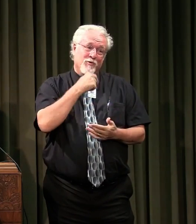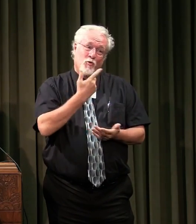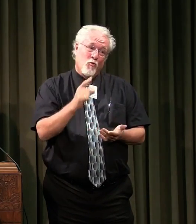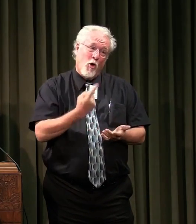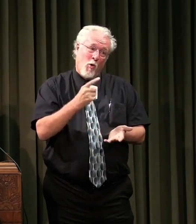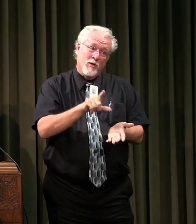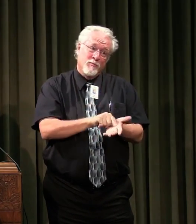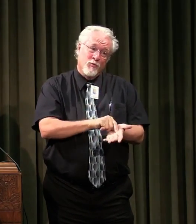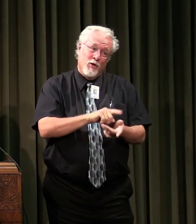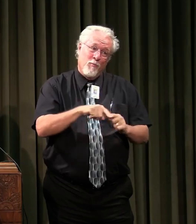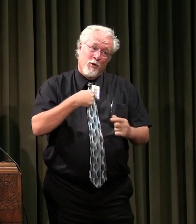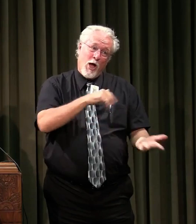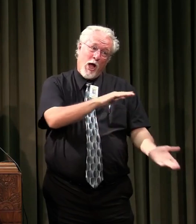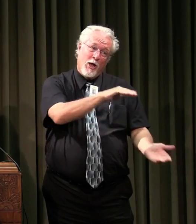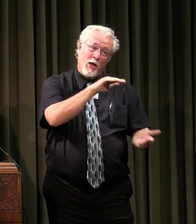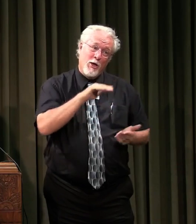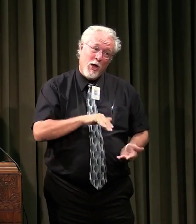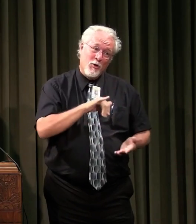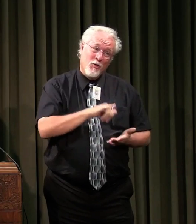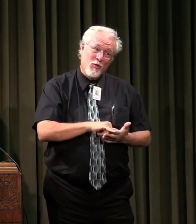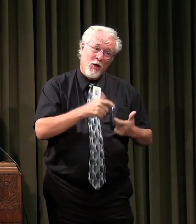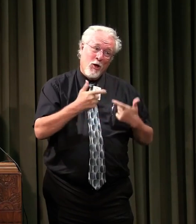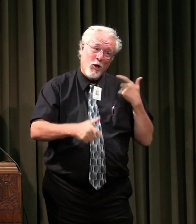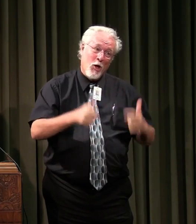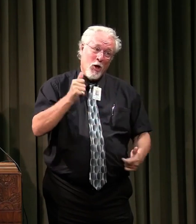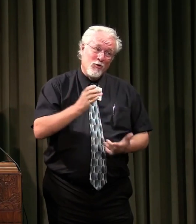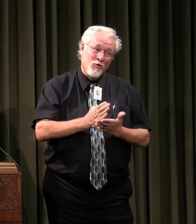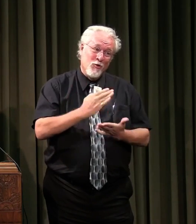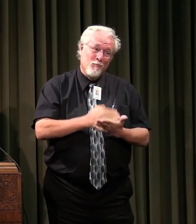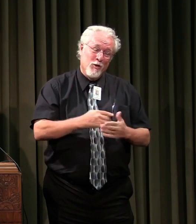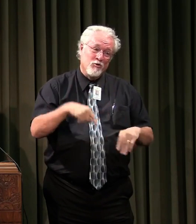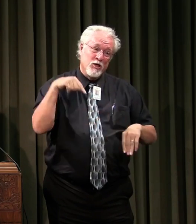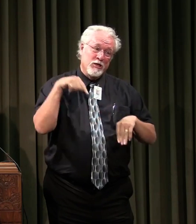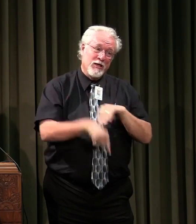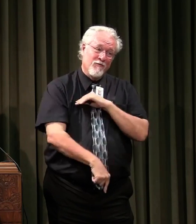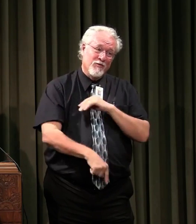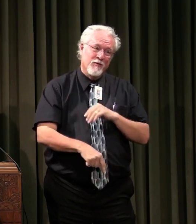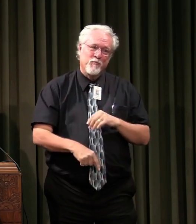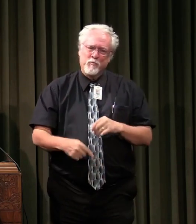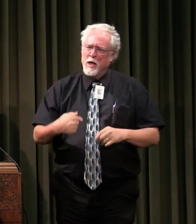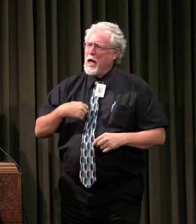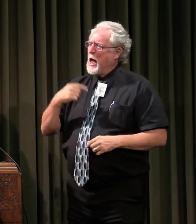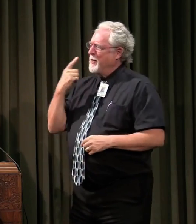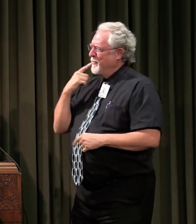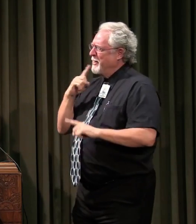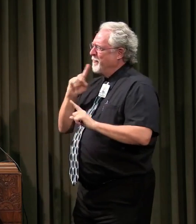I inherited the largest budget deficit in the state's history but not as often